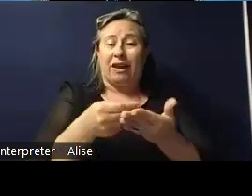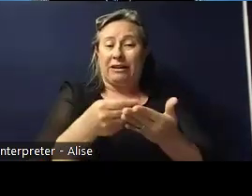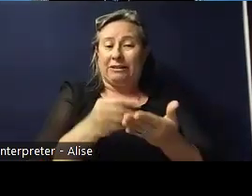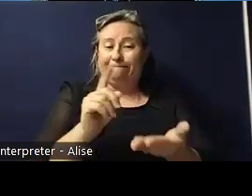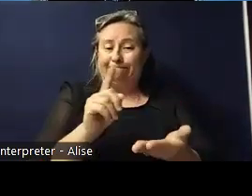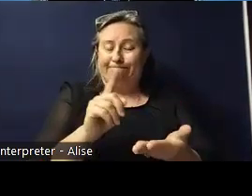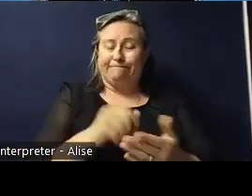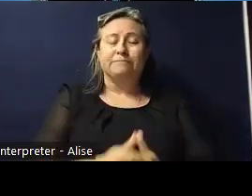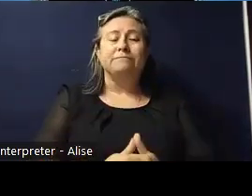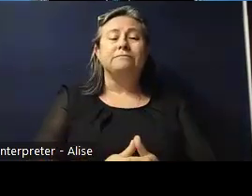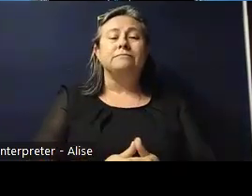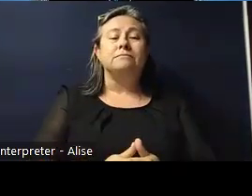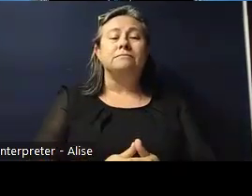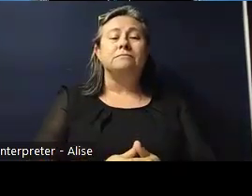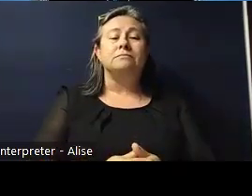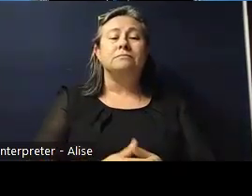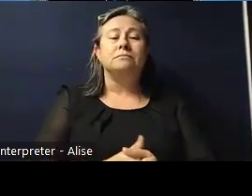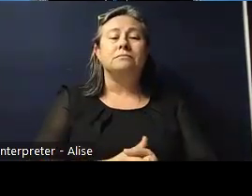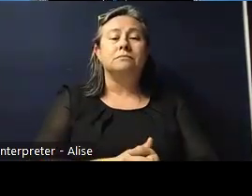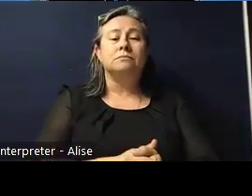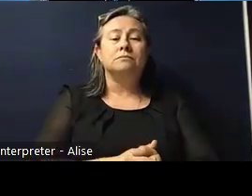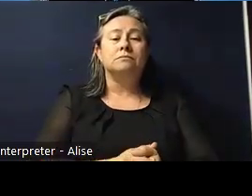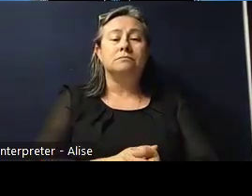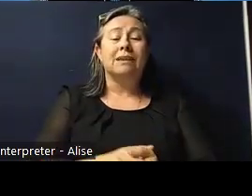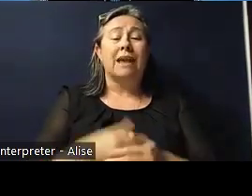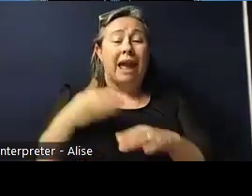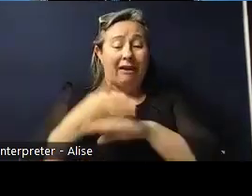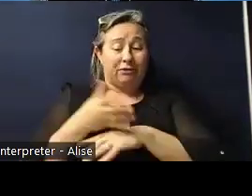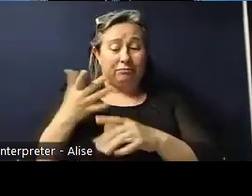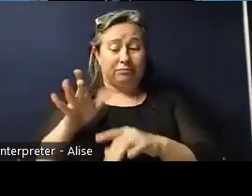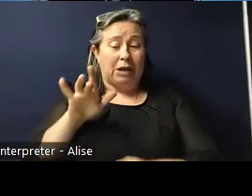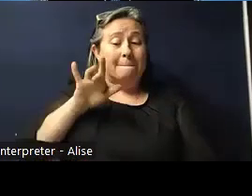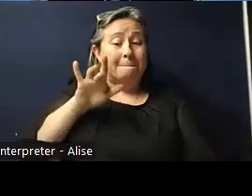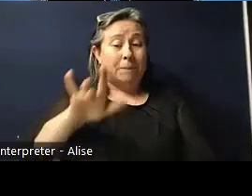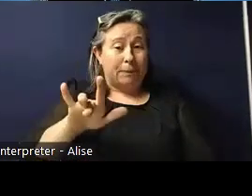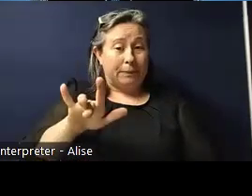And so you can find this from that NIH Guide that I mentioned earlier.